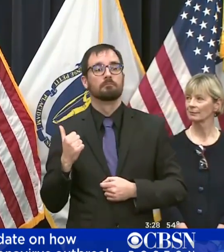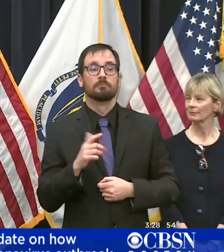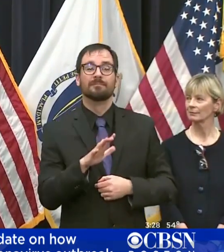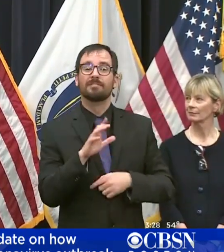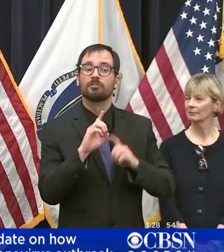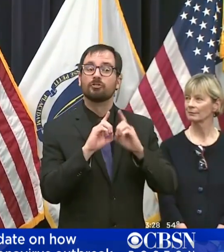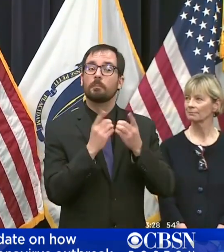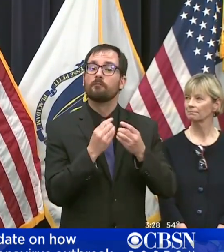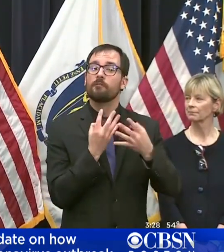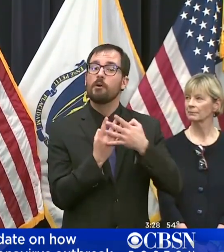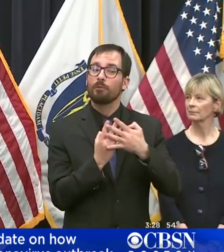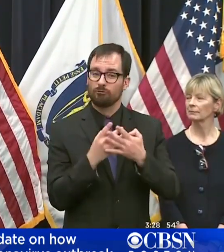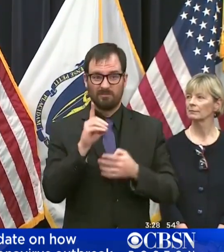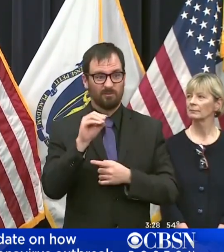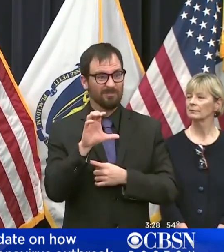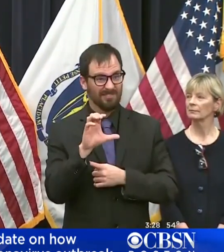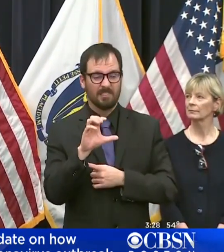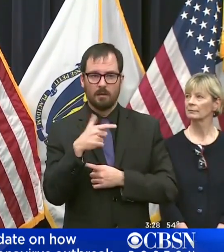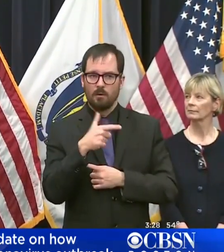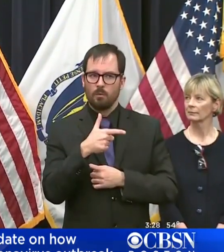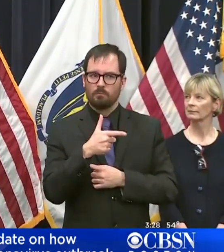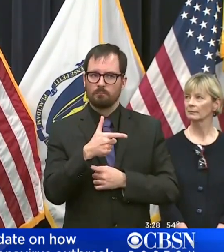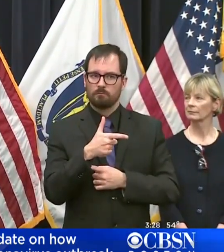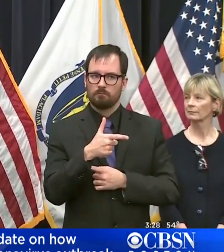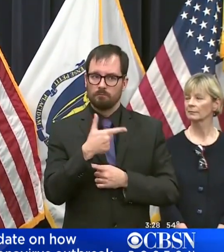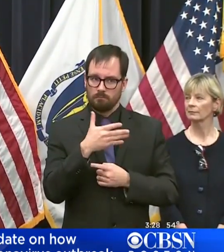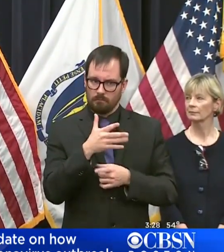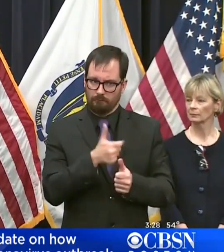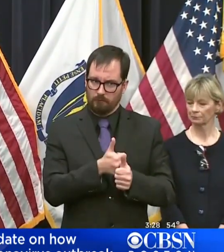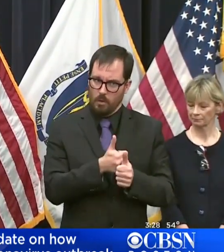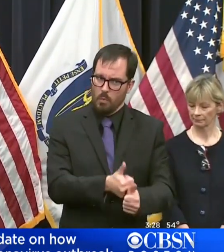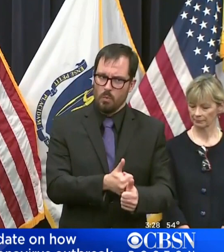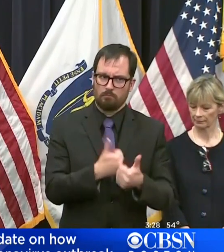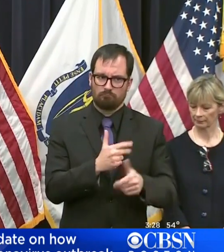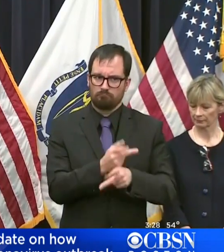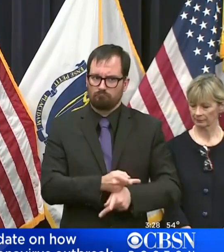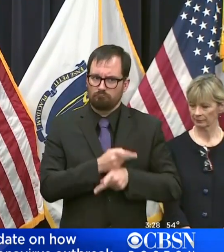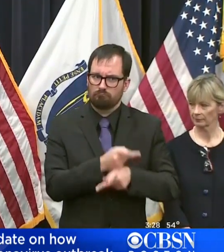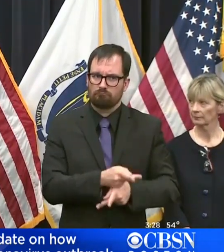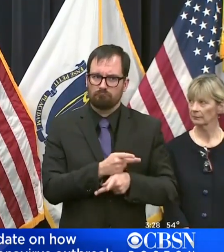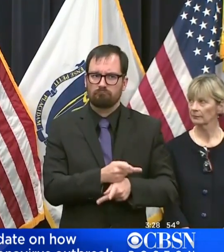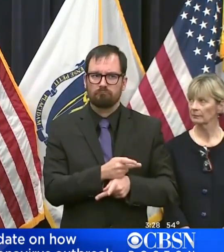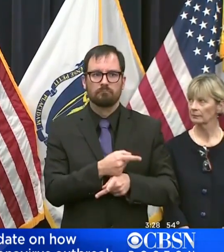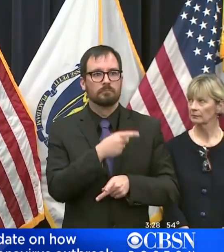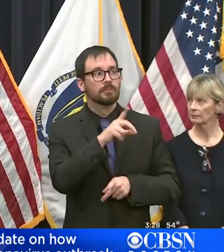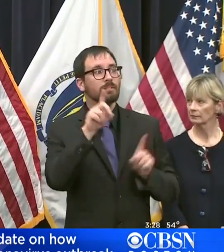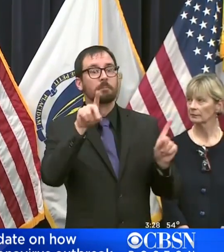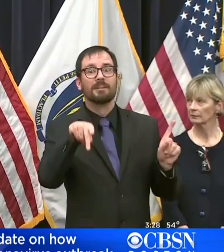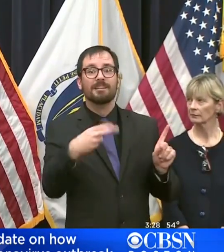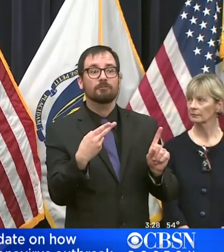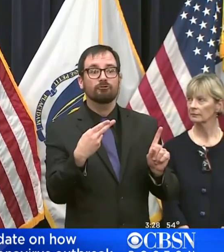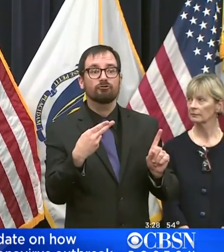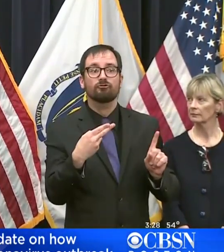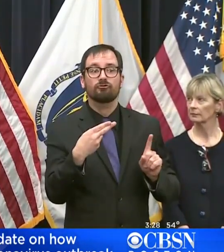I CAN TELL YOU THE DOC HAS BEEN TAKING A LOT OF GUIDANCE FROM THE FOLKS AT PUBLIC HEALTH